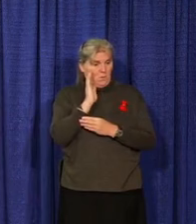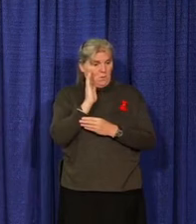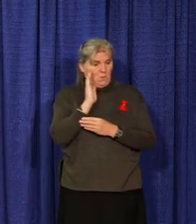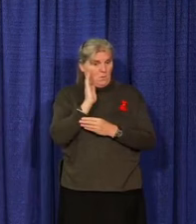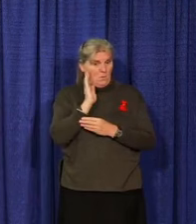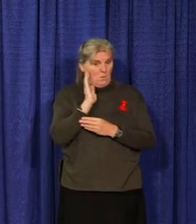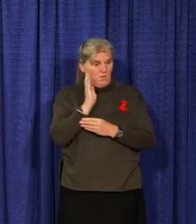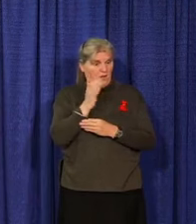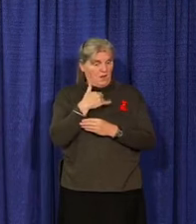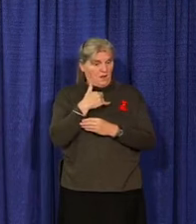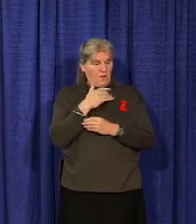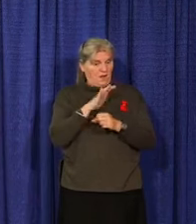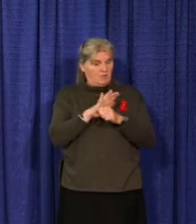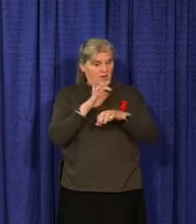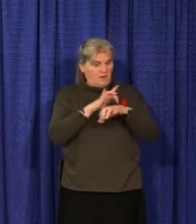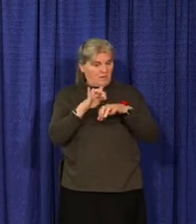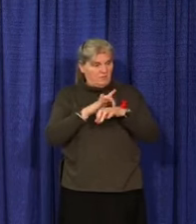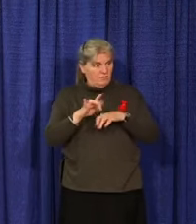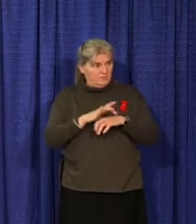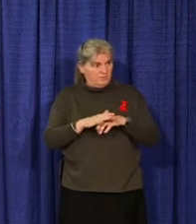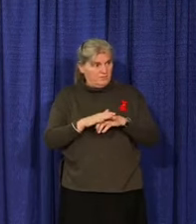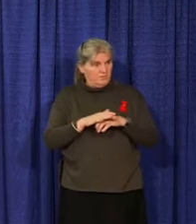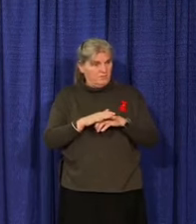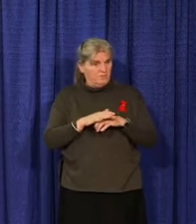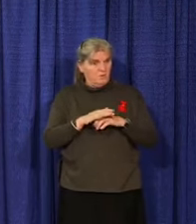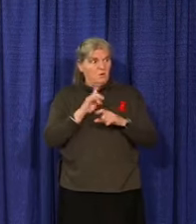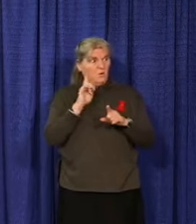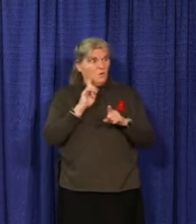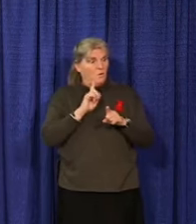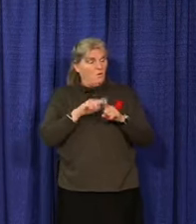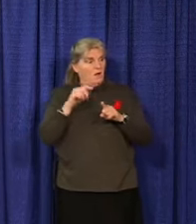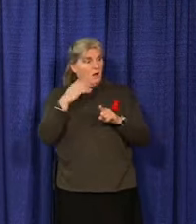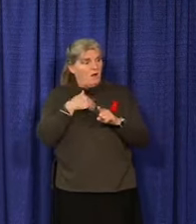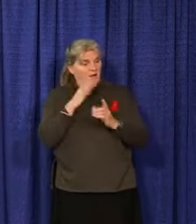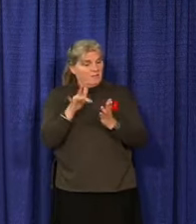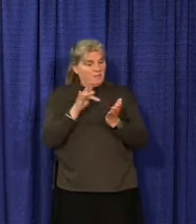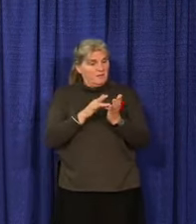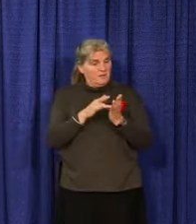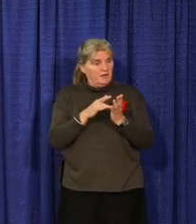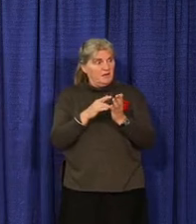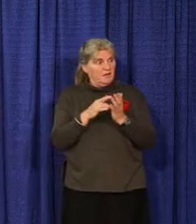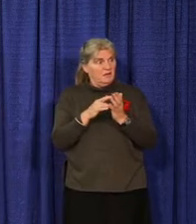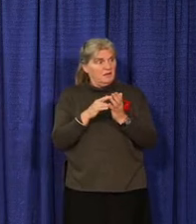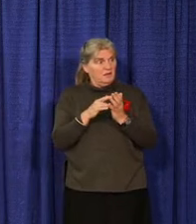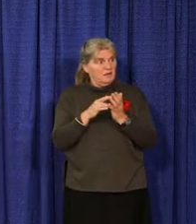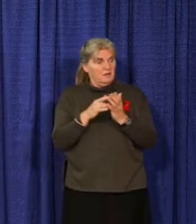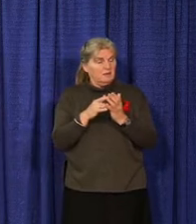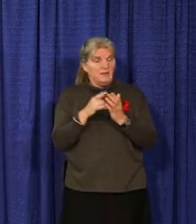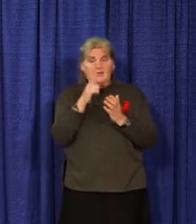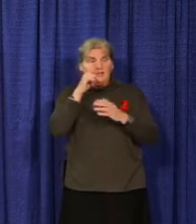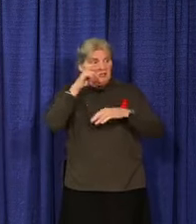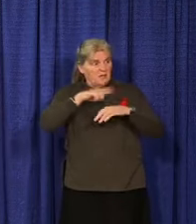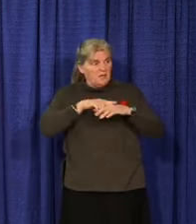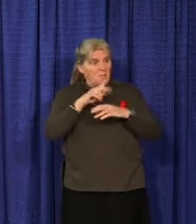going to be enough room on the buses for everybody? Will there be midday buses to get the high school kids coming and going?